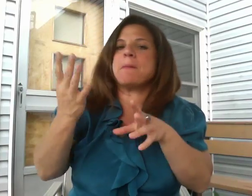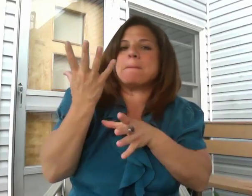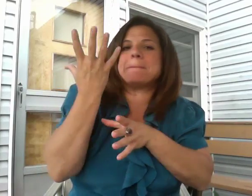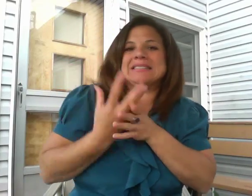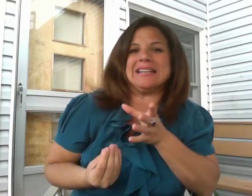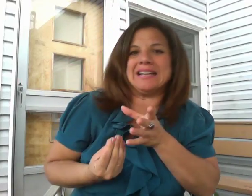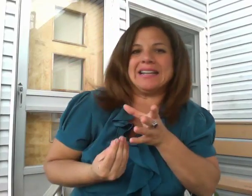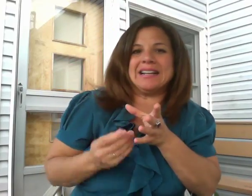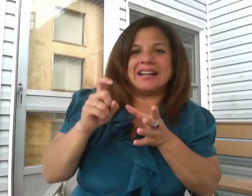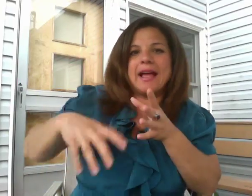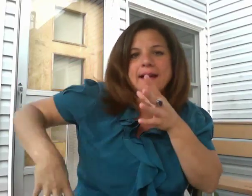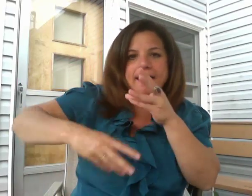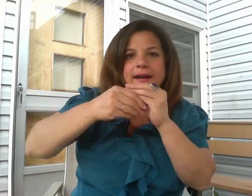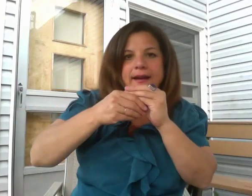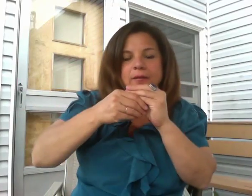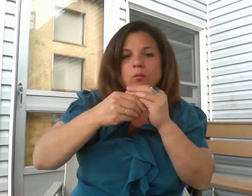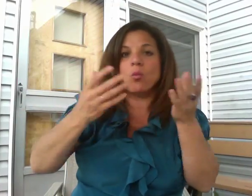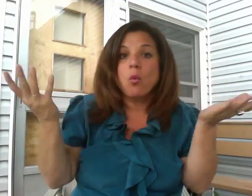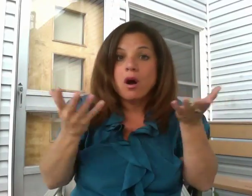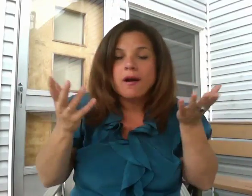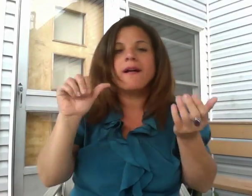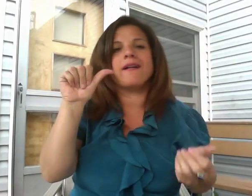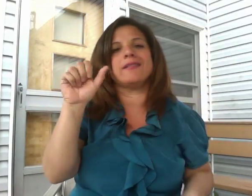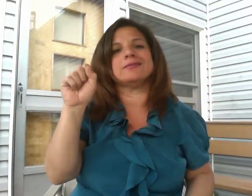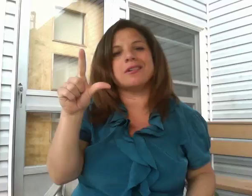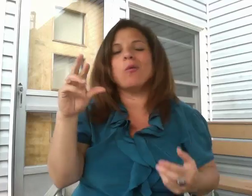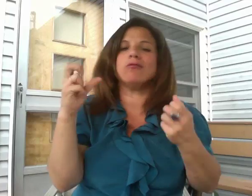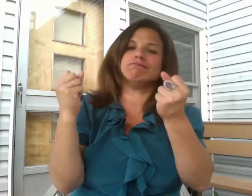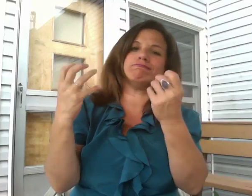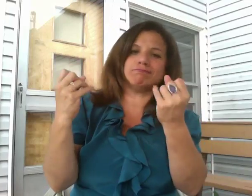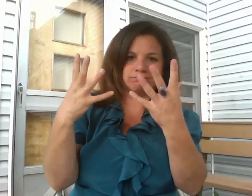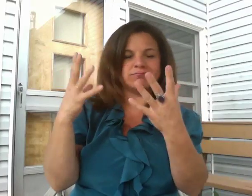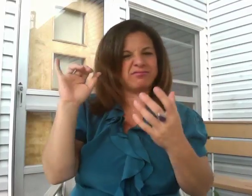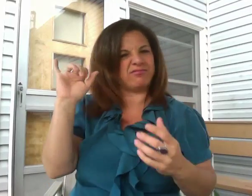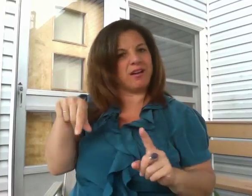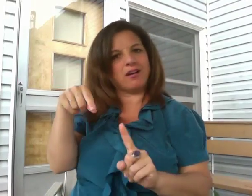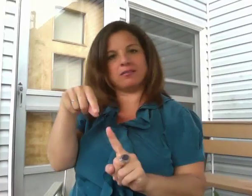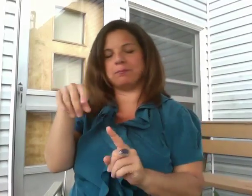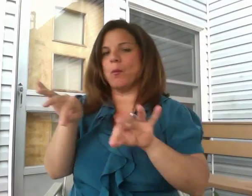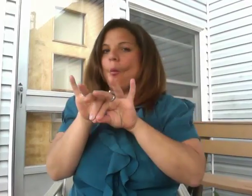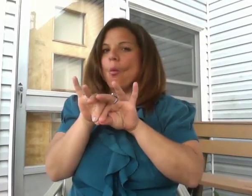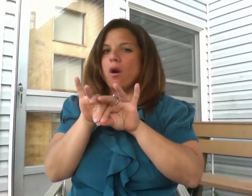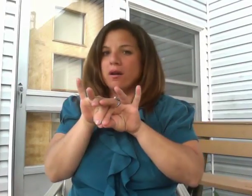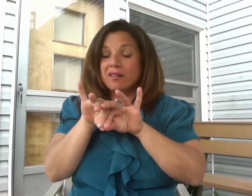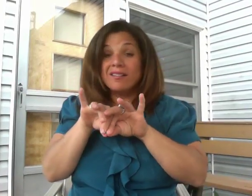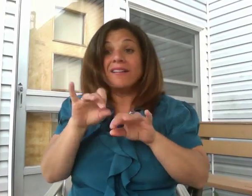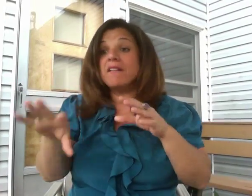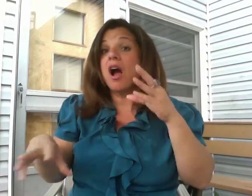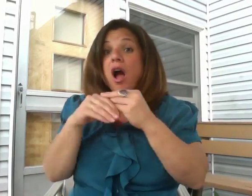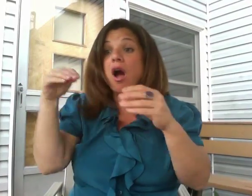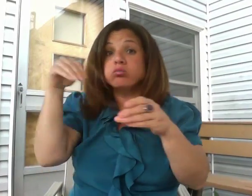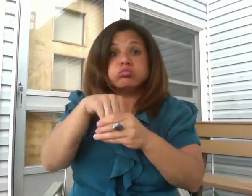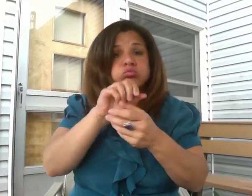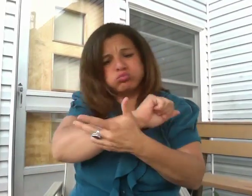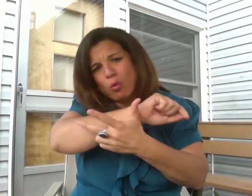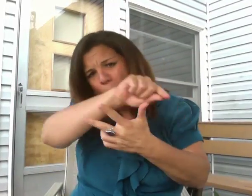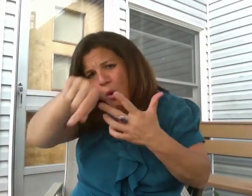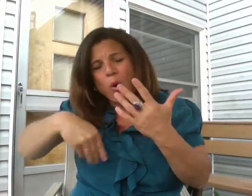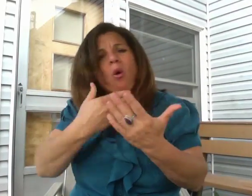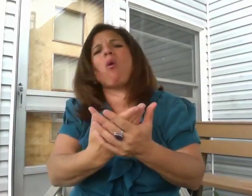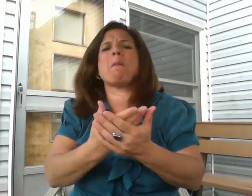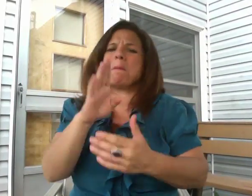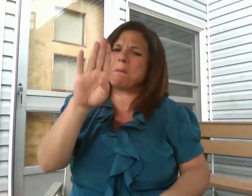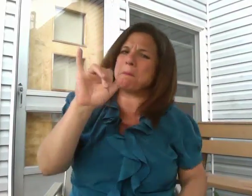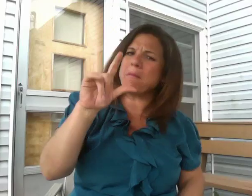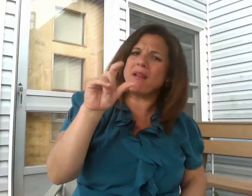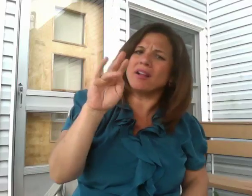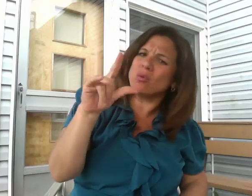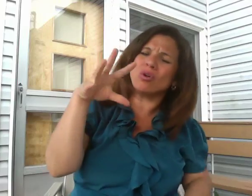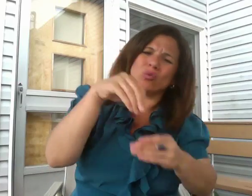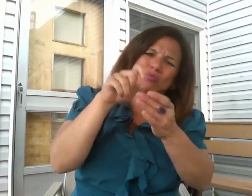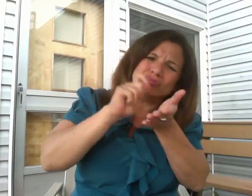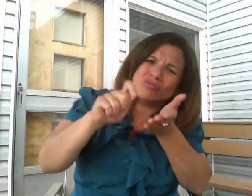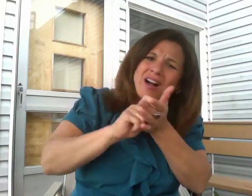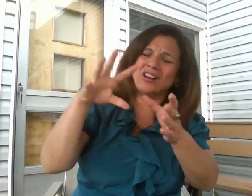because something is missing that an addition is needed which is ASL or natural signed language that is most important to have. If they included ALL bilingual